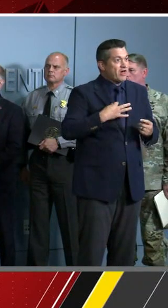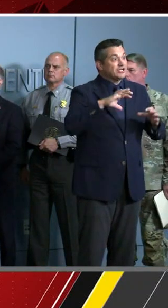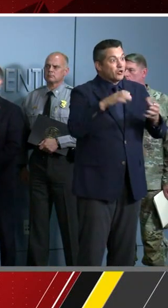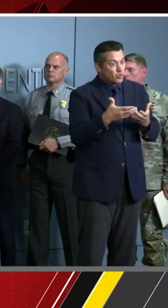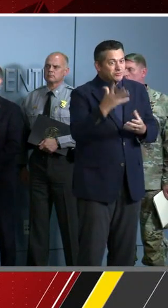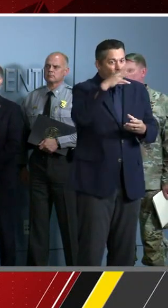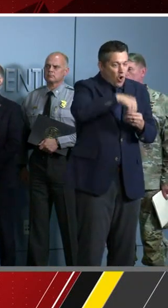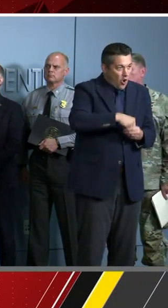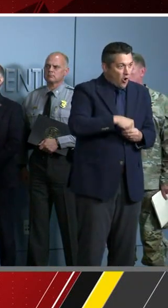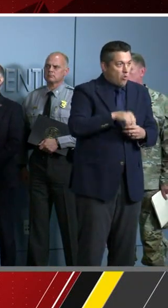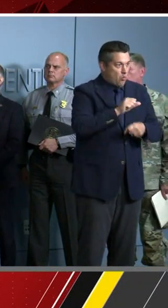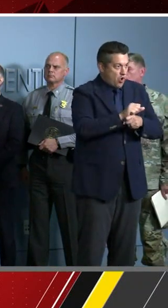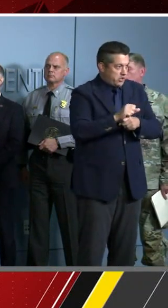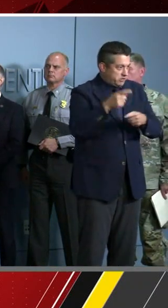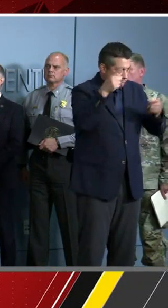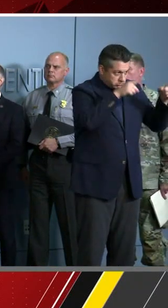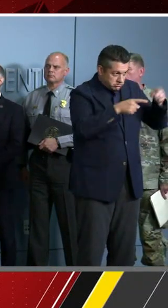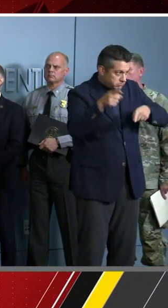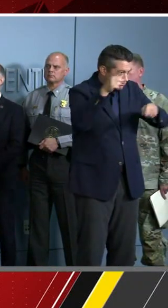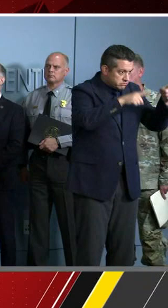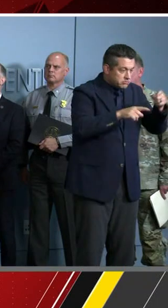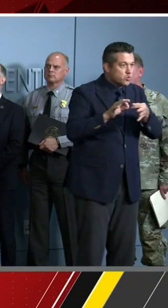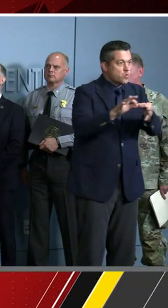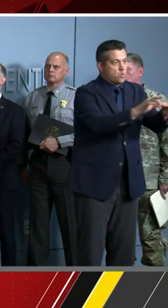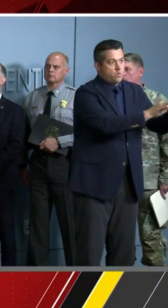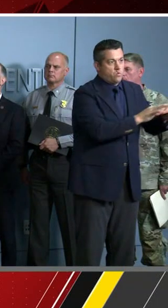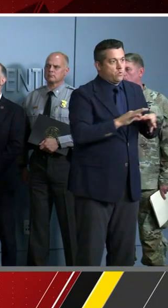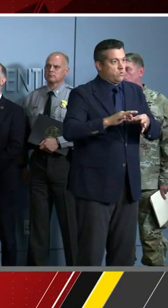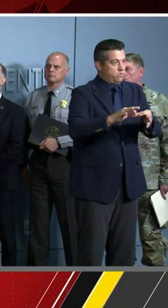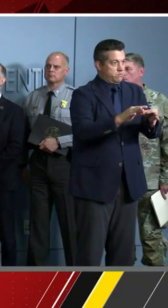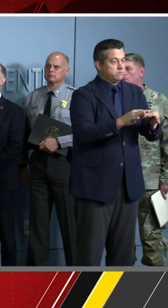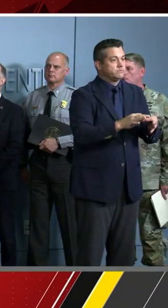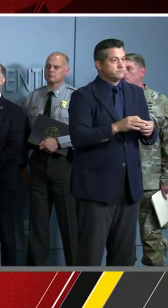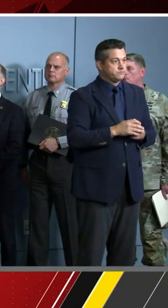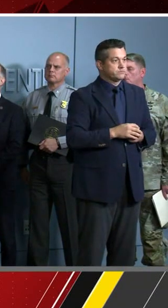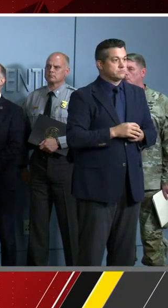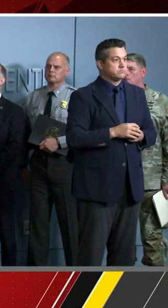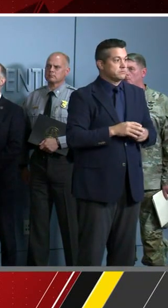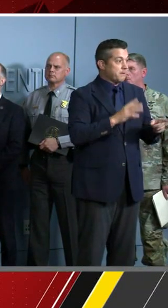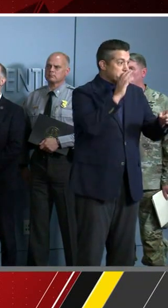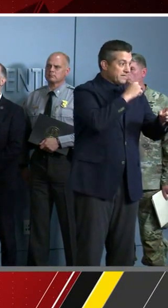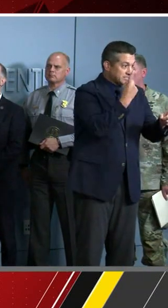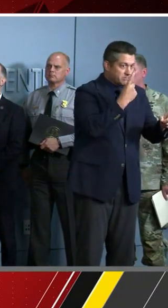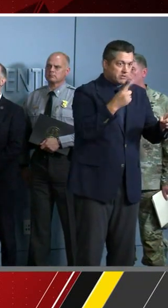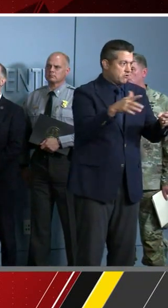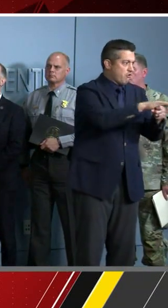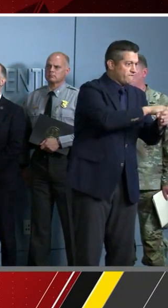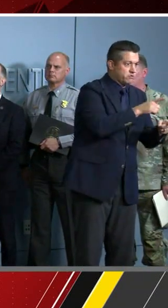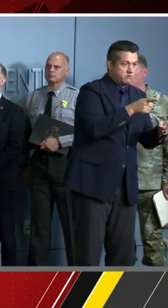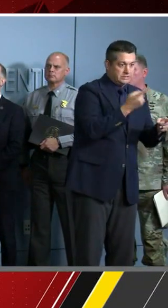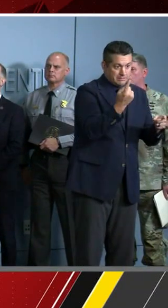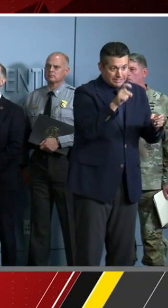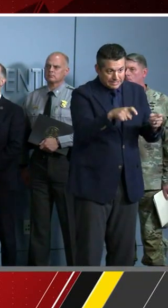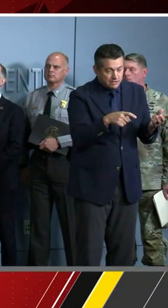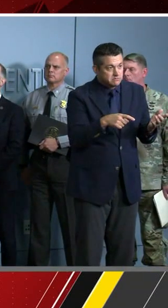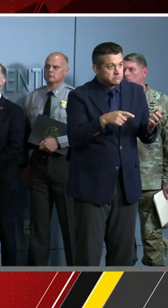They're all here working in a coordinated effort, trying to